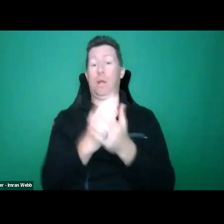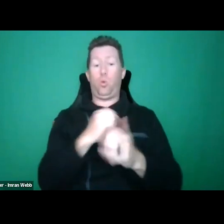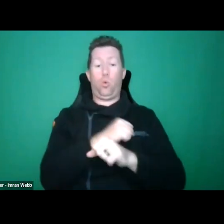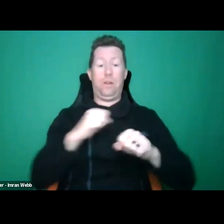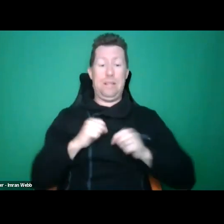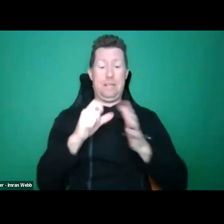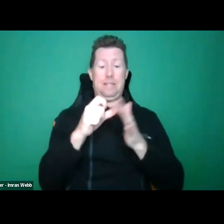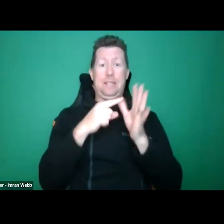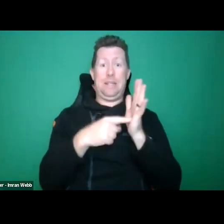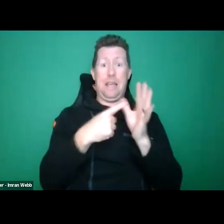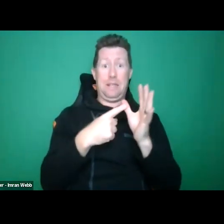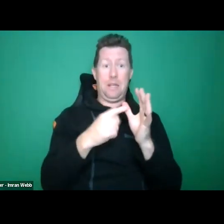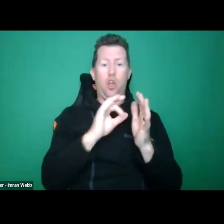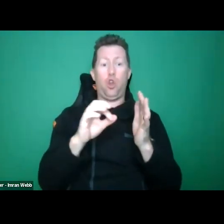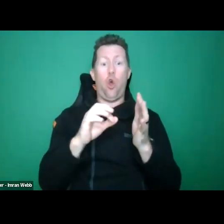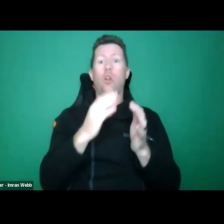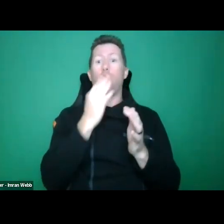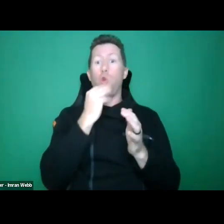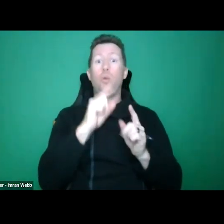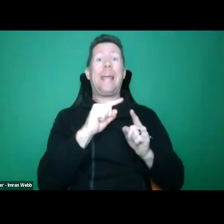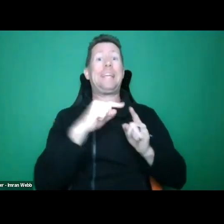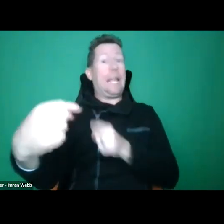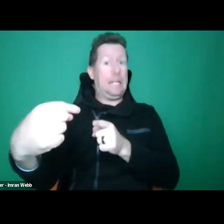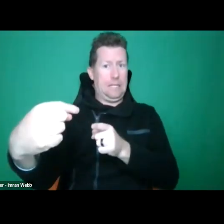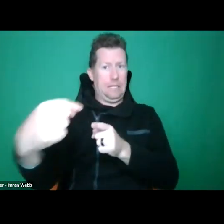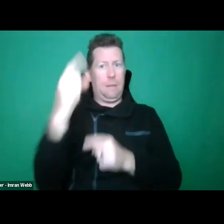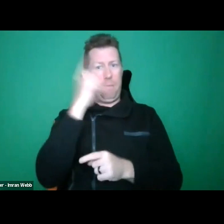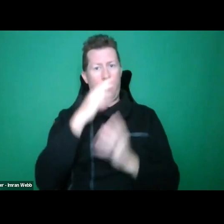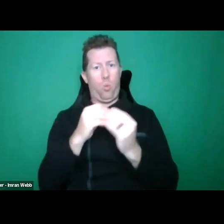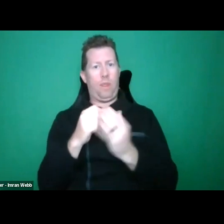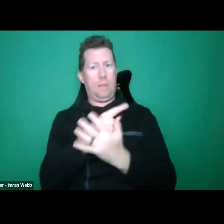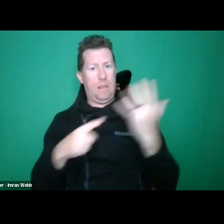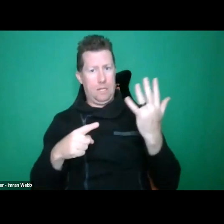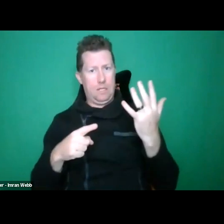is not used against the wishes of people with disability. This includes having a charter